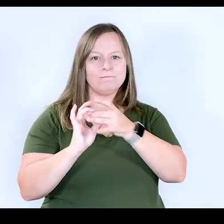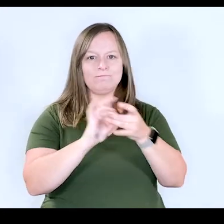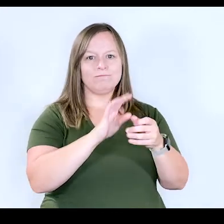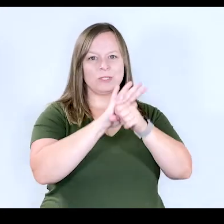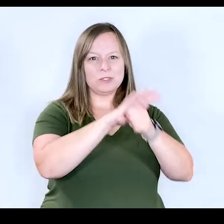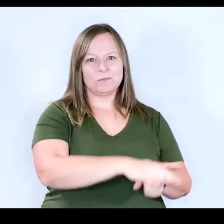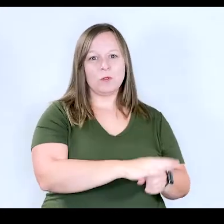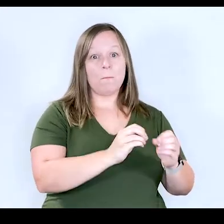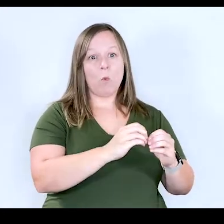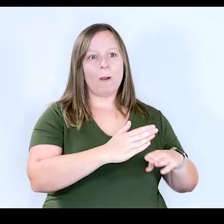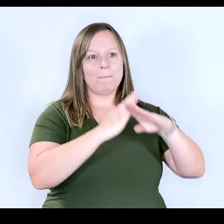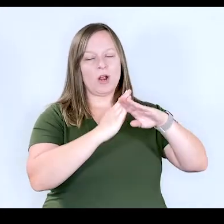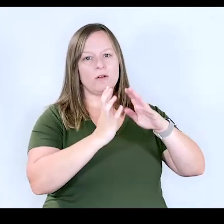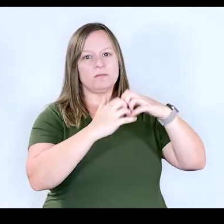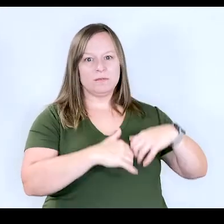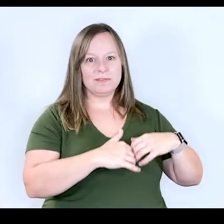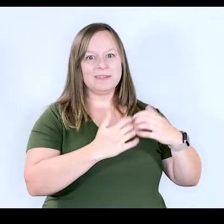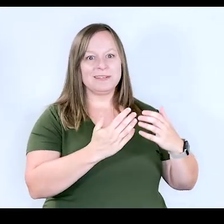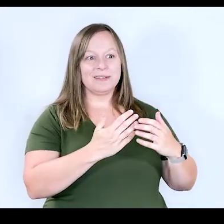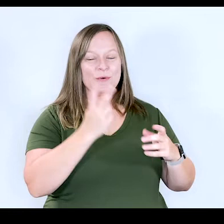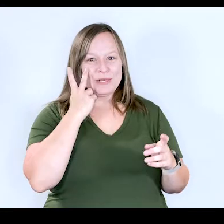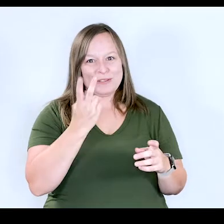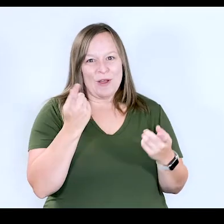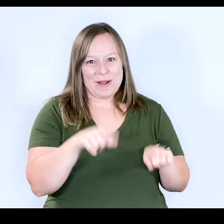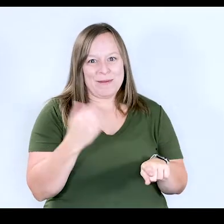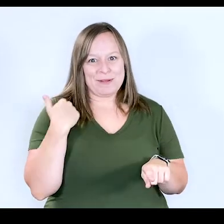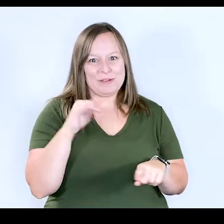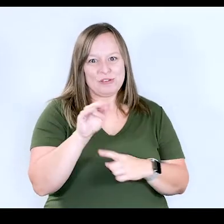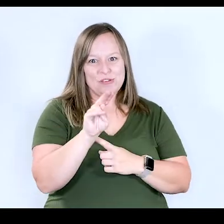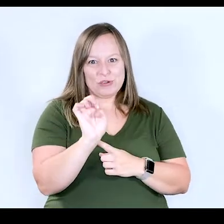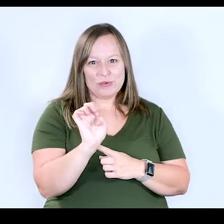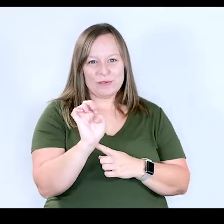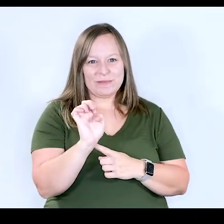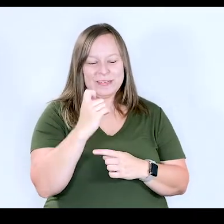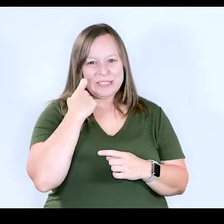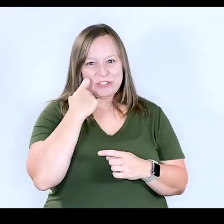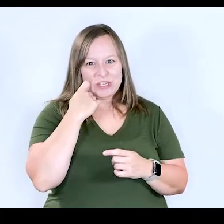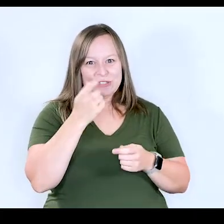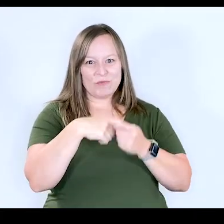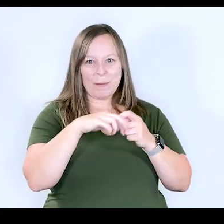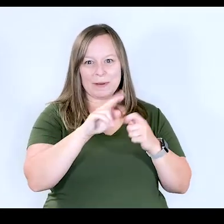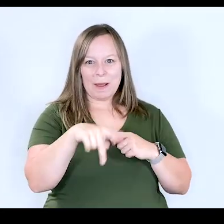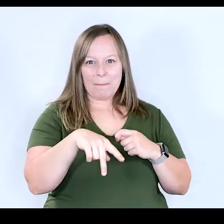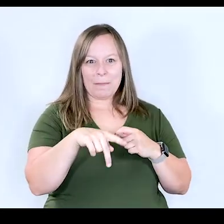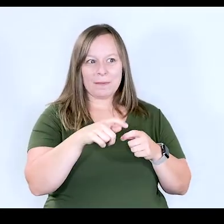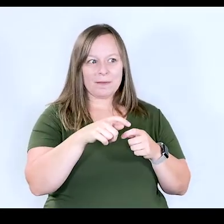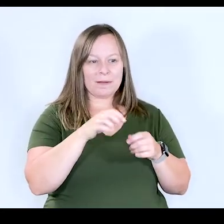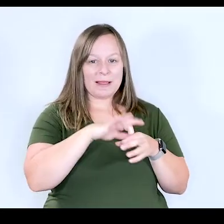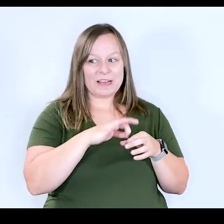and more barriers to vote. We saw what happened in June. We just wrapped up an election this week,